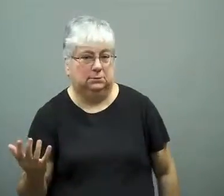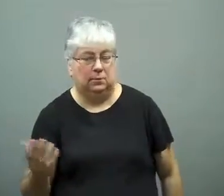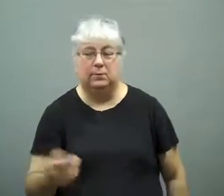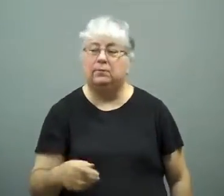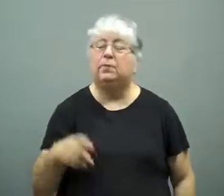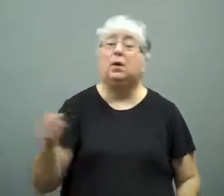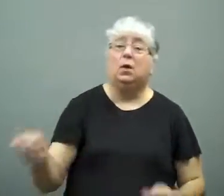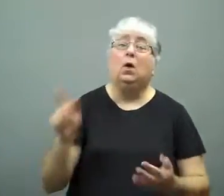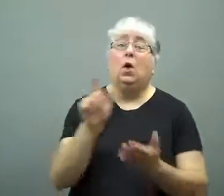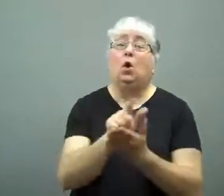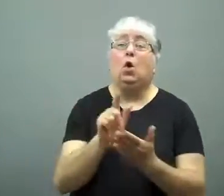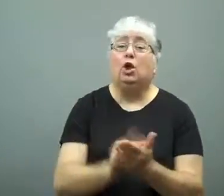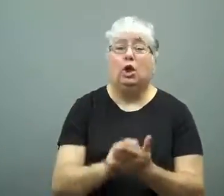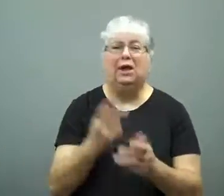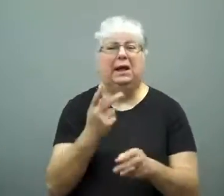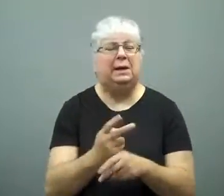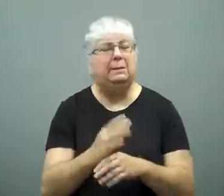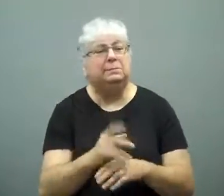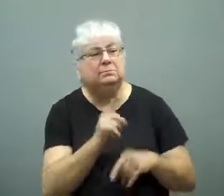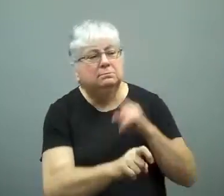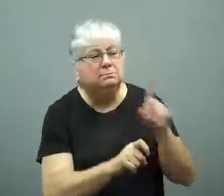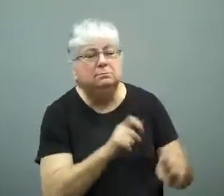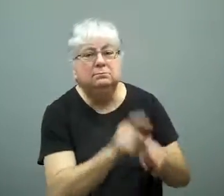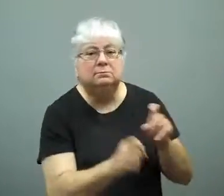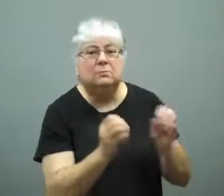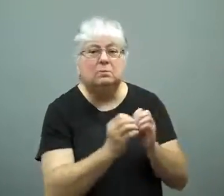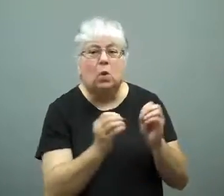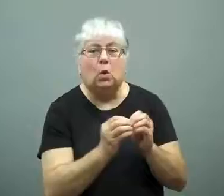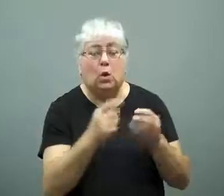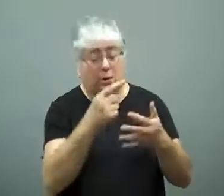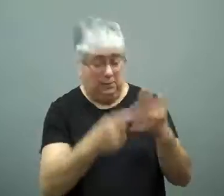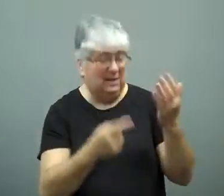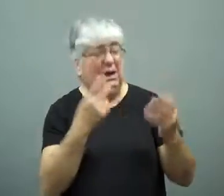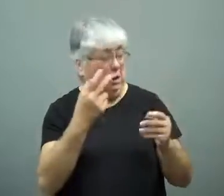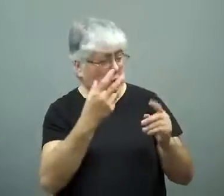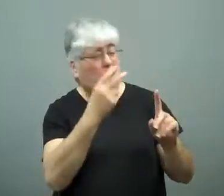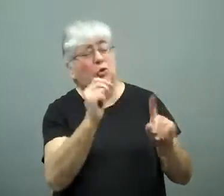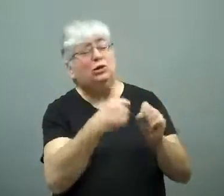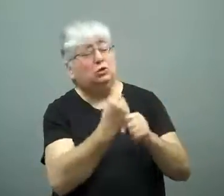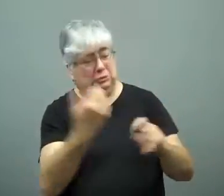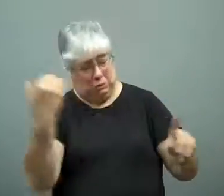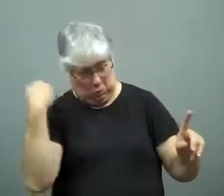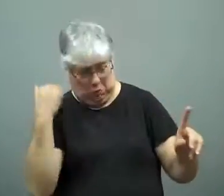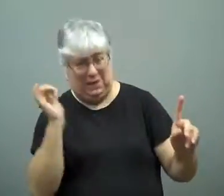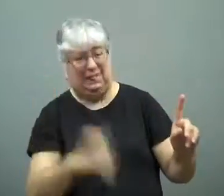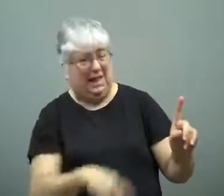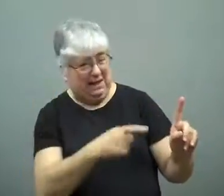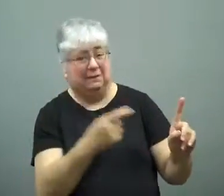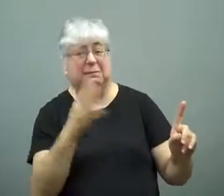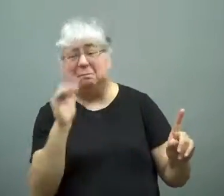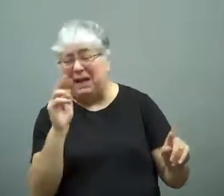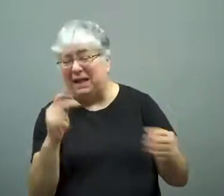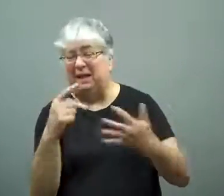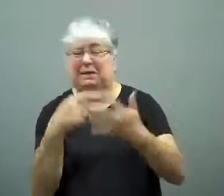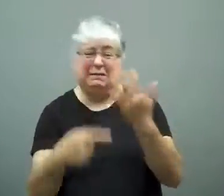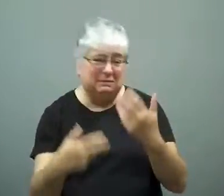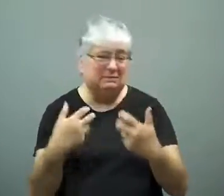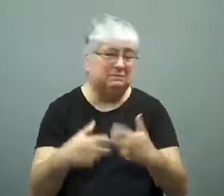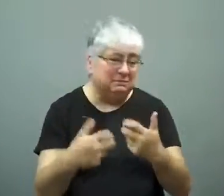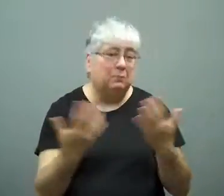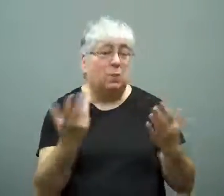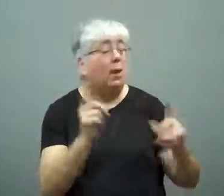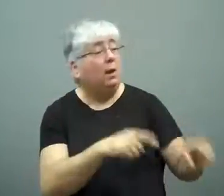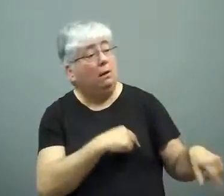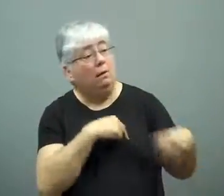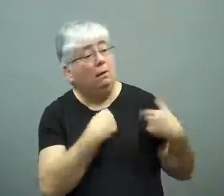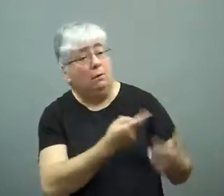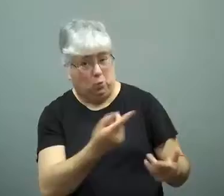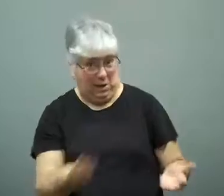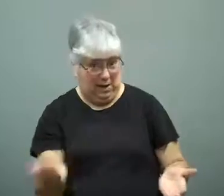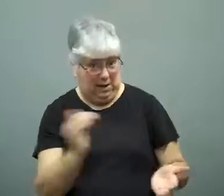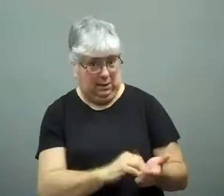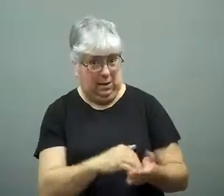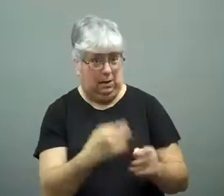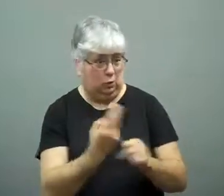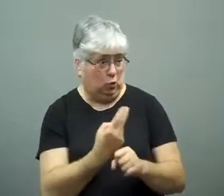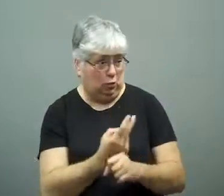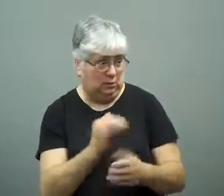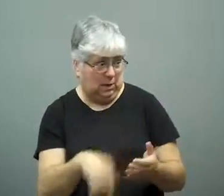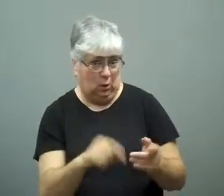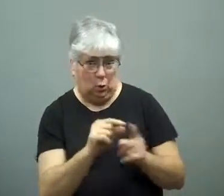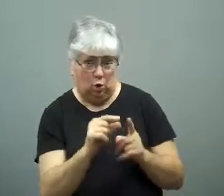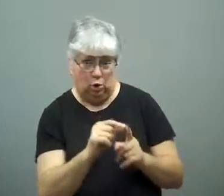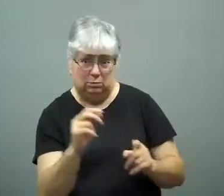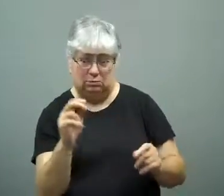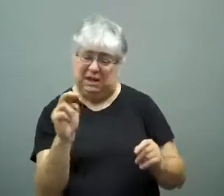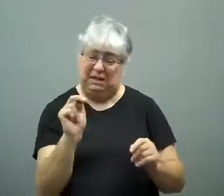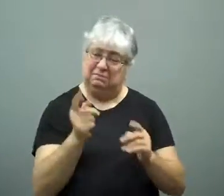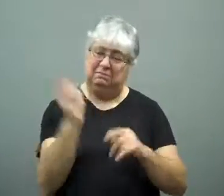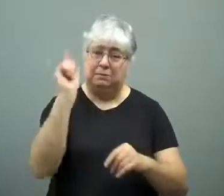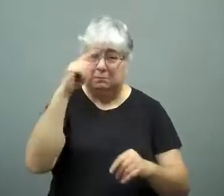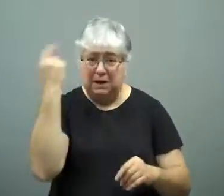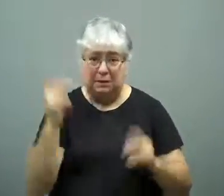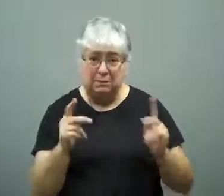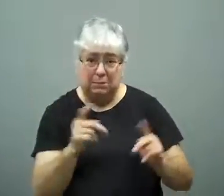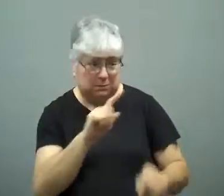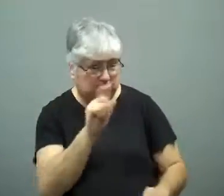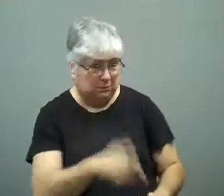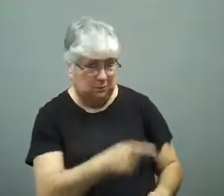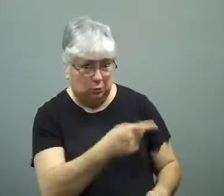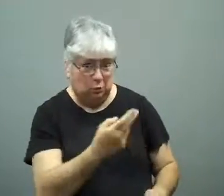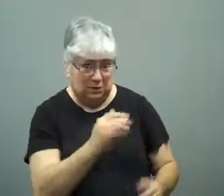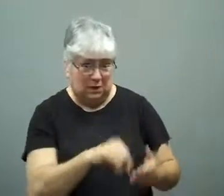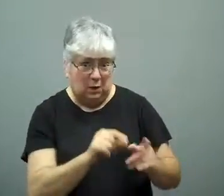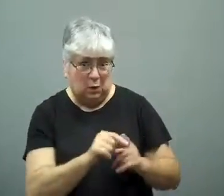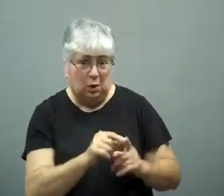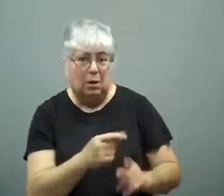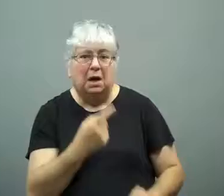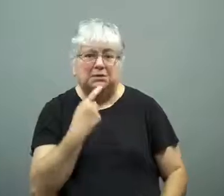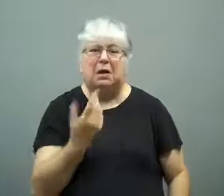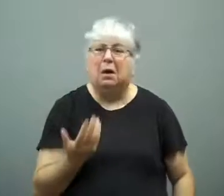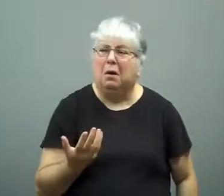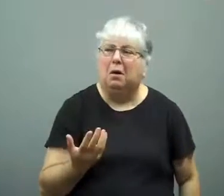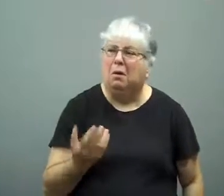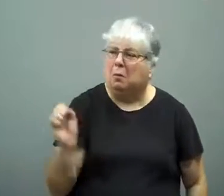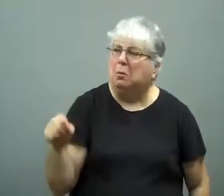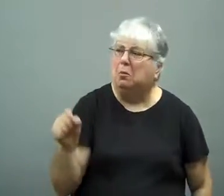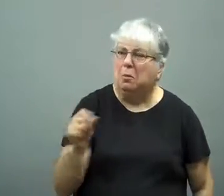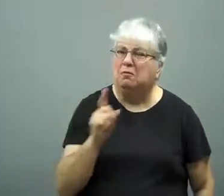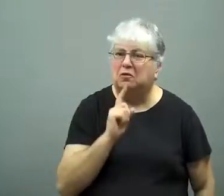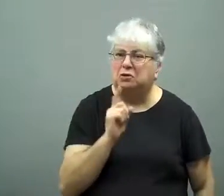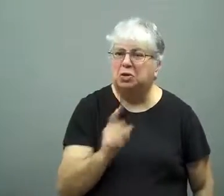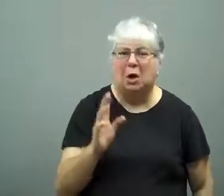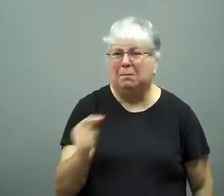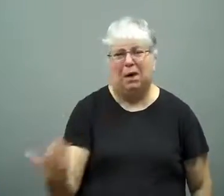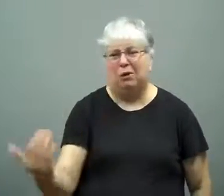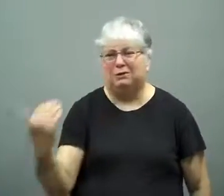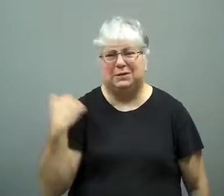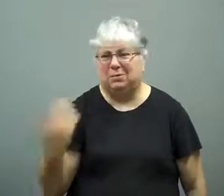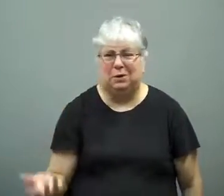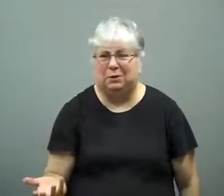The attorney asked her if she had used the N word at any time since that incident.